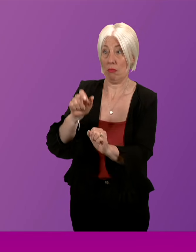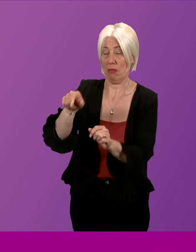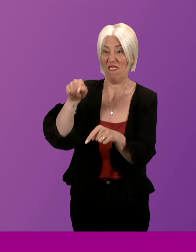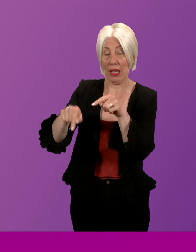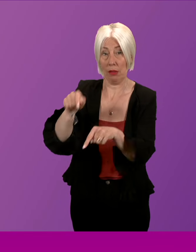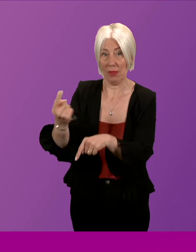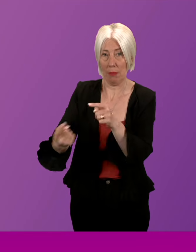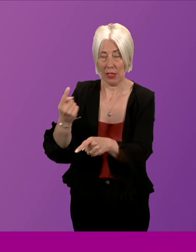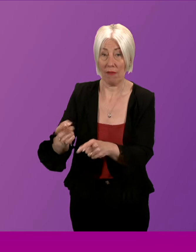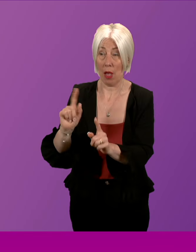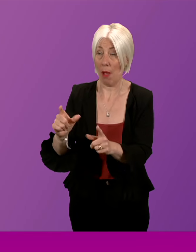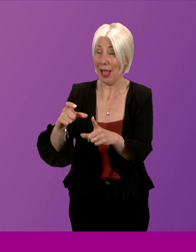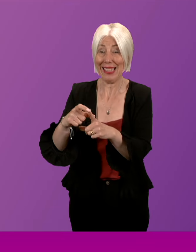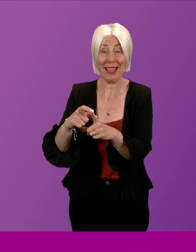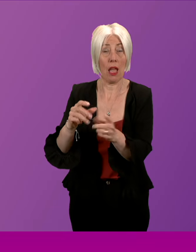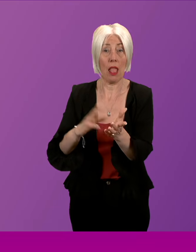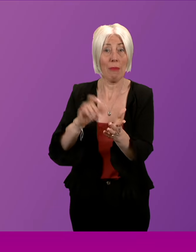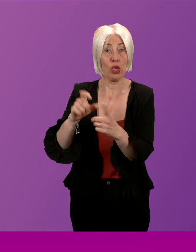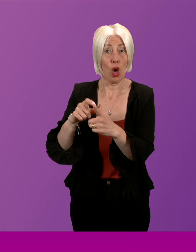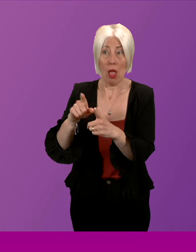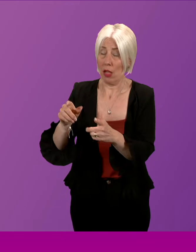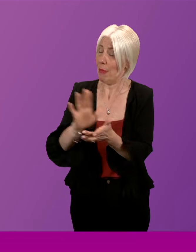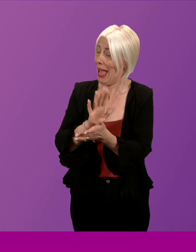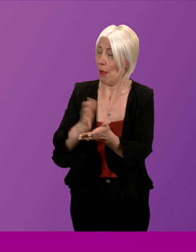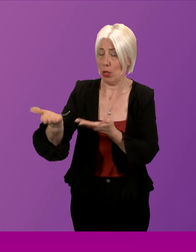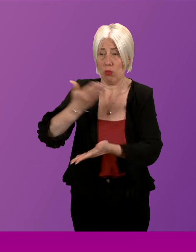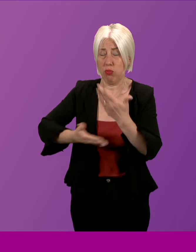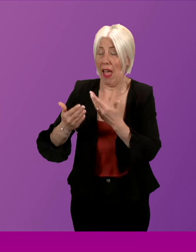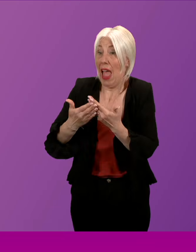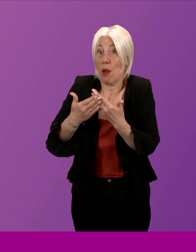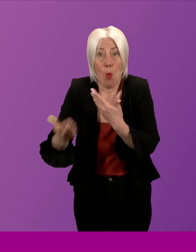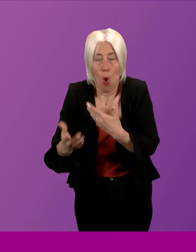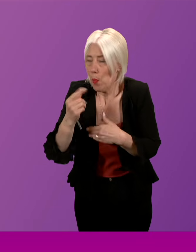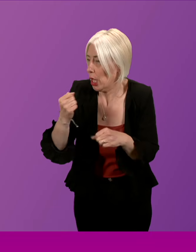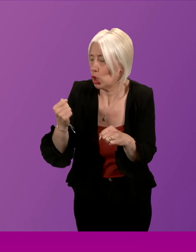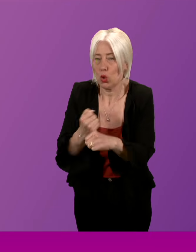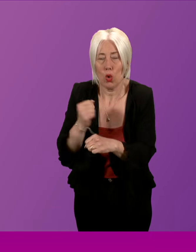listen to Danielle MacDonald about what further steps would assist in ensuring that that policy